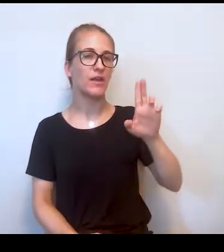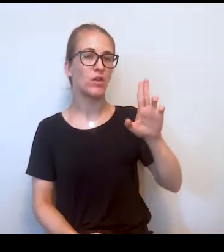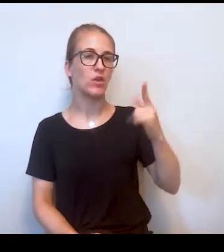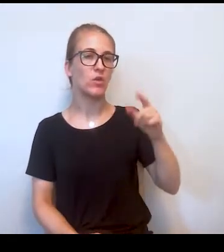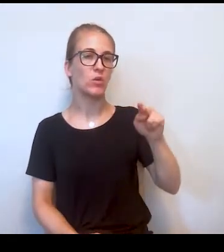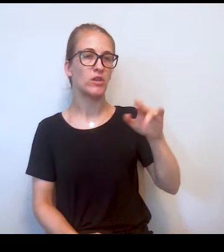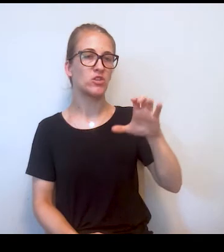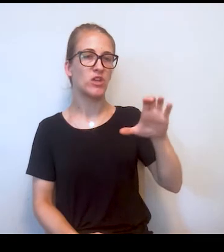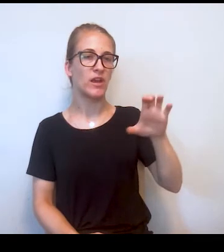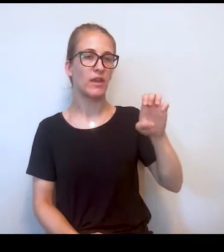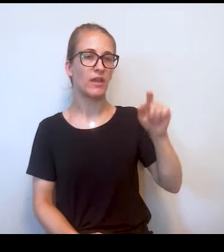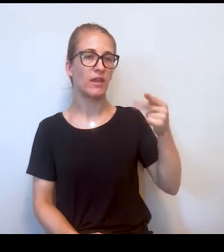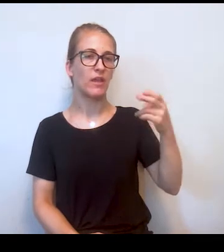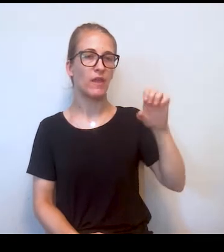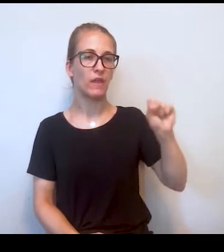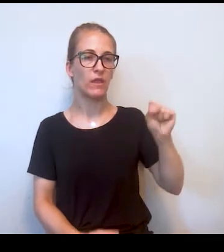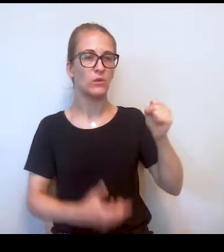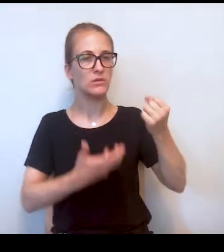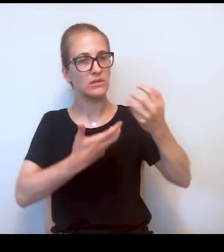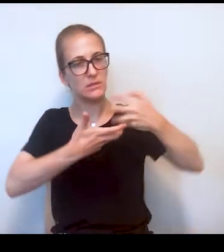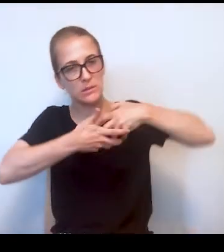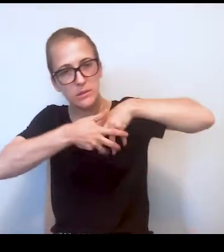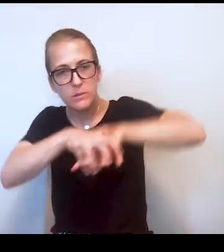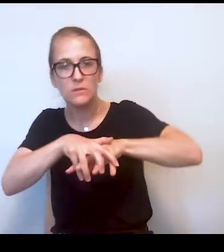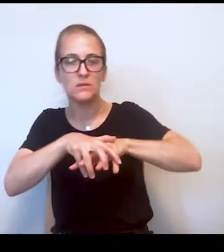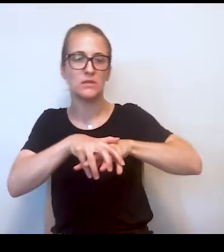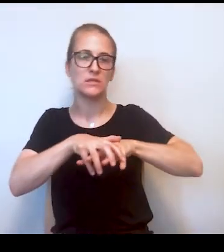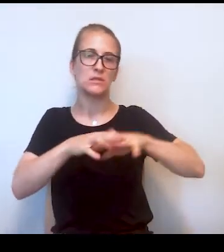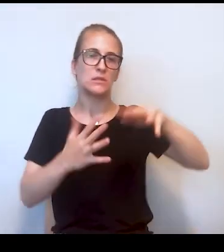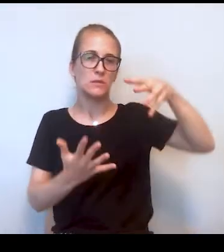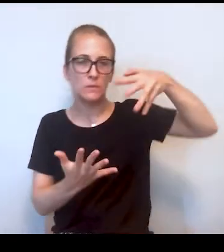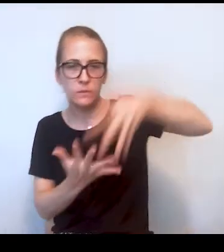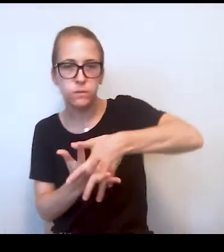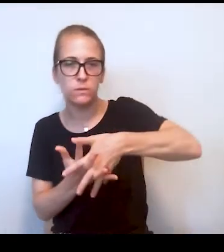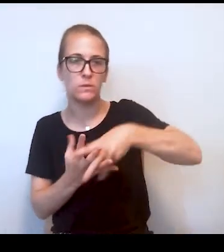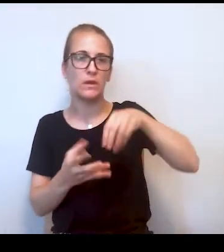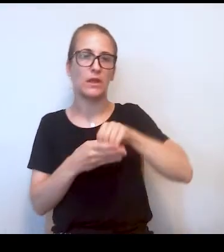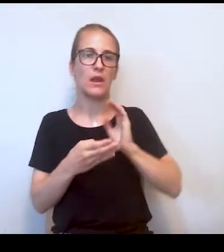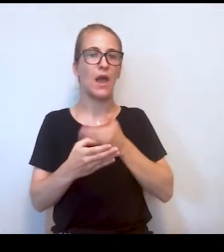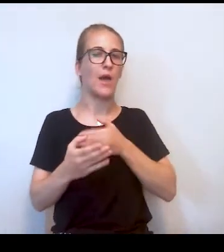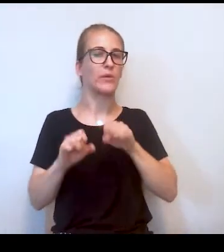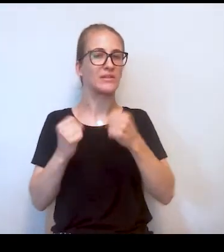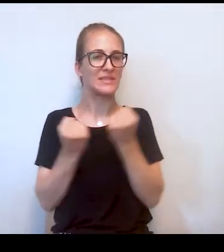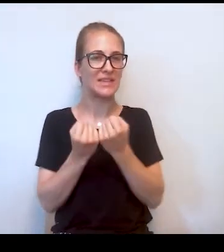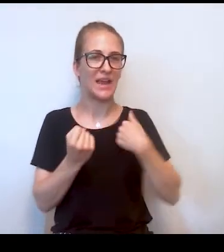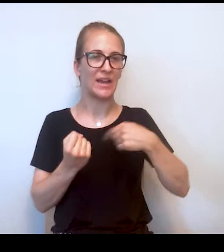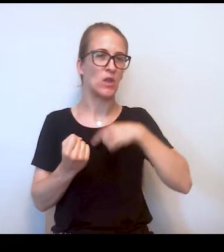It's evidence that we need to look at disability with more nuance. It's evidence that we need to be focusing